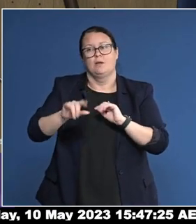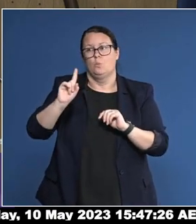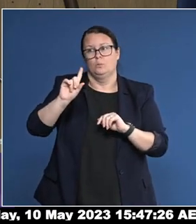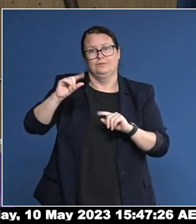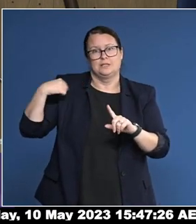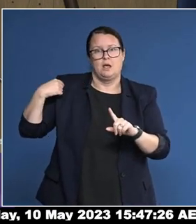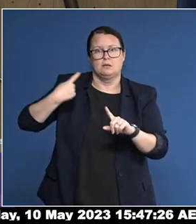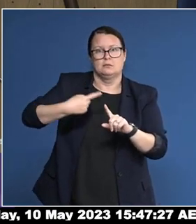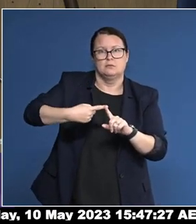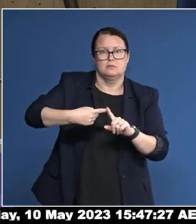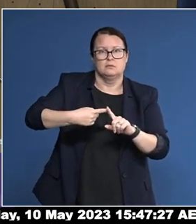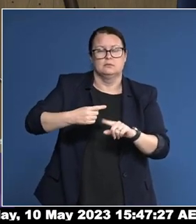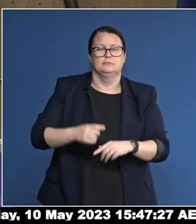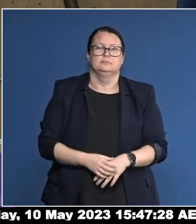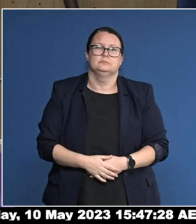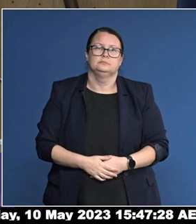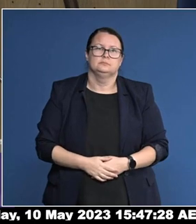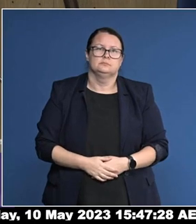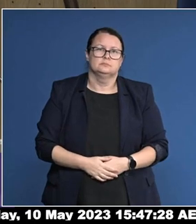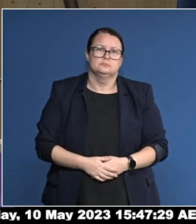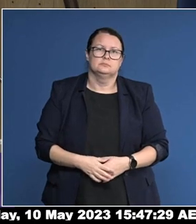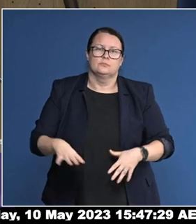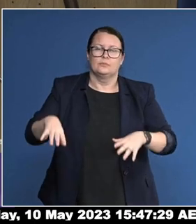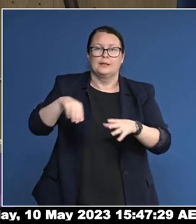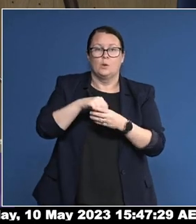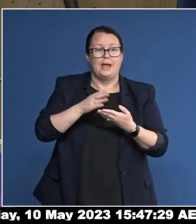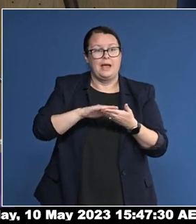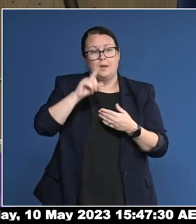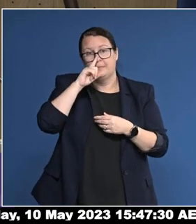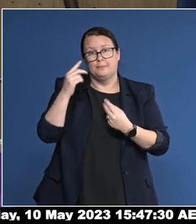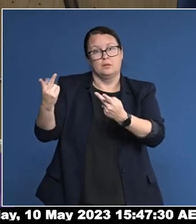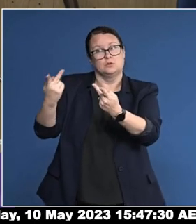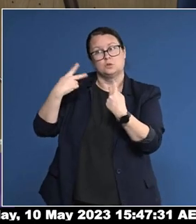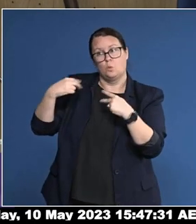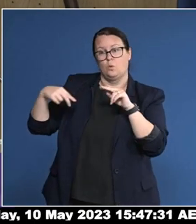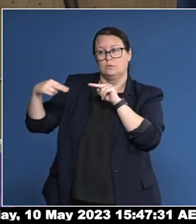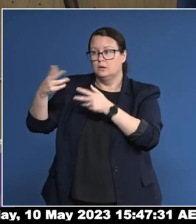course of our inquiry, including how people have engaged with us, who we heard from, ways